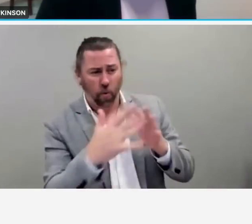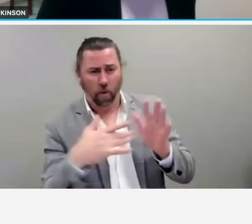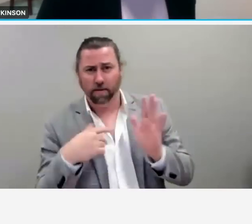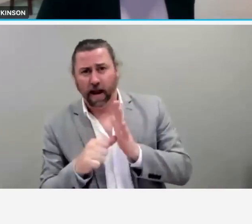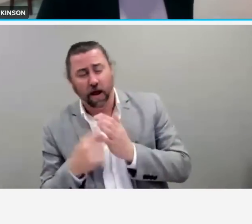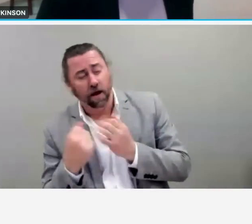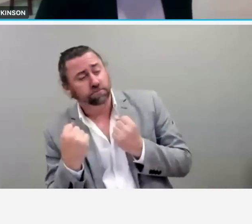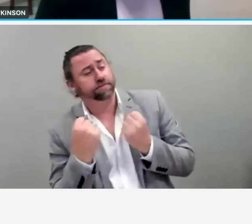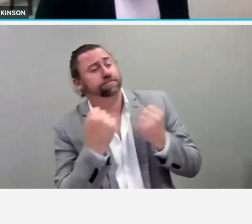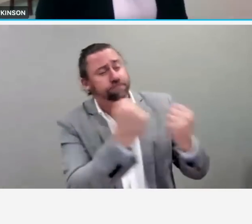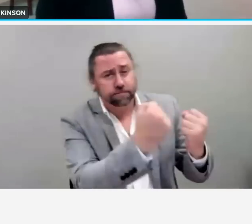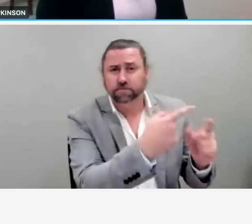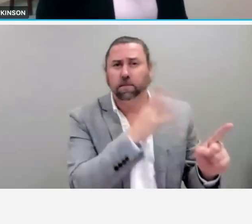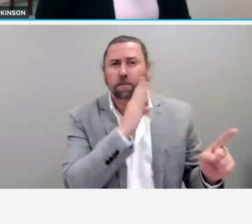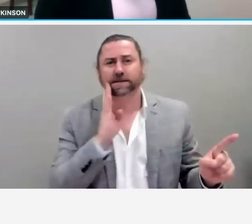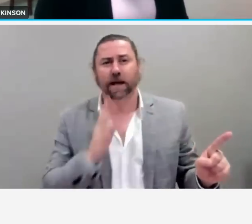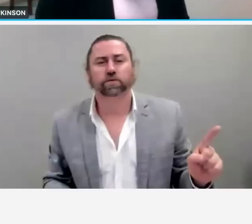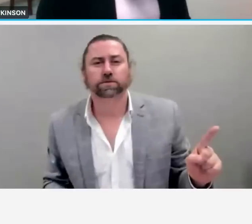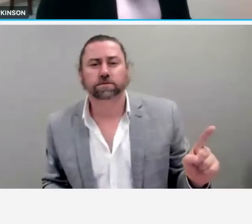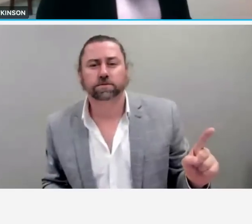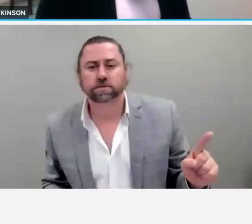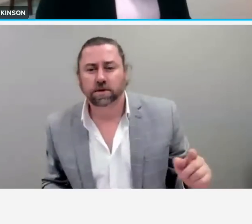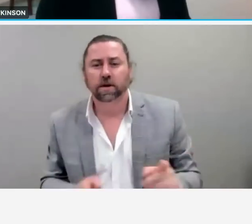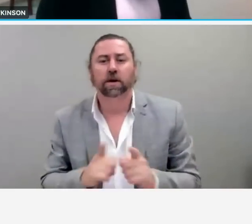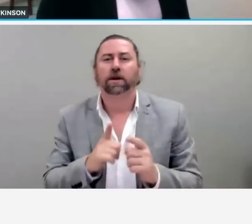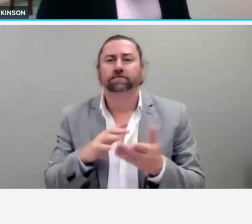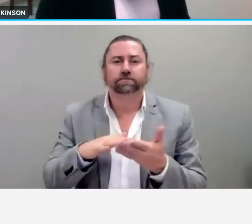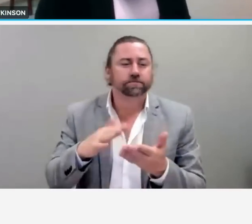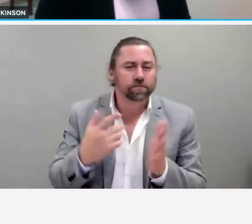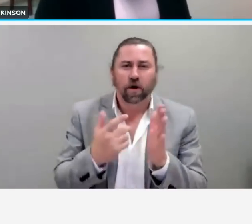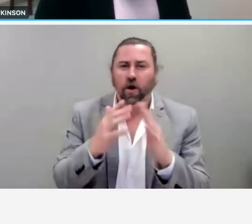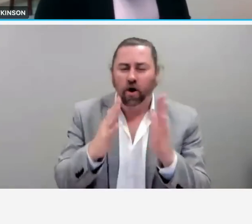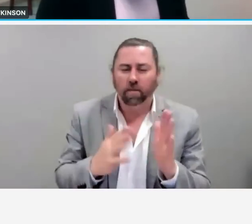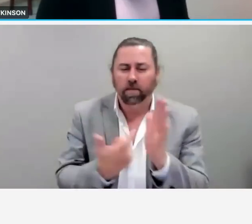We also heard that group-based services like cottage respite and group social support can often